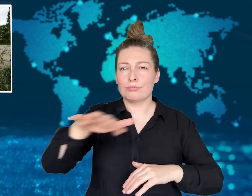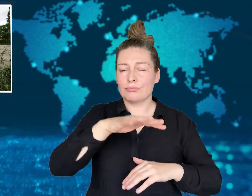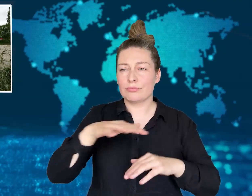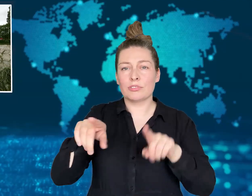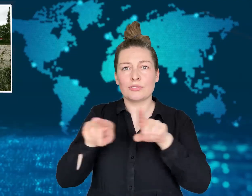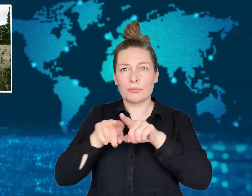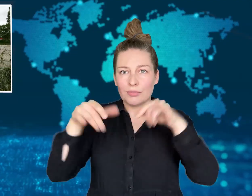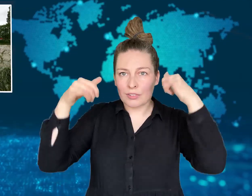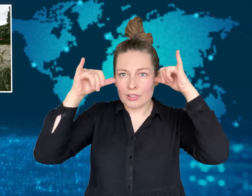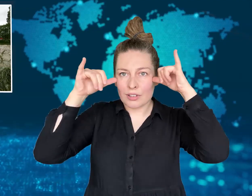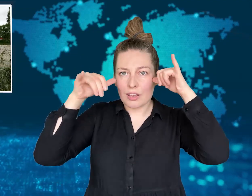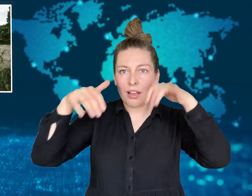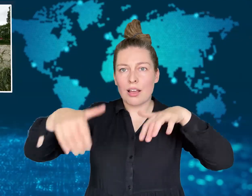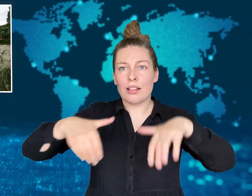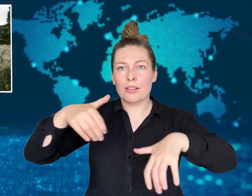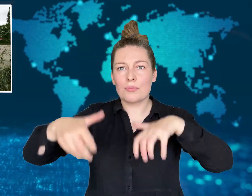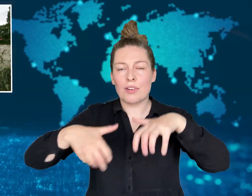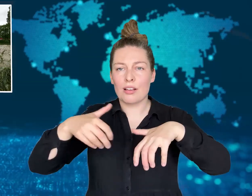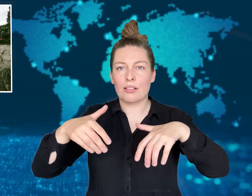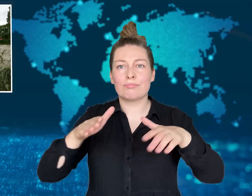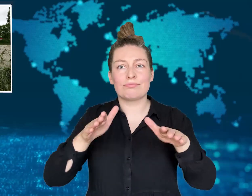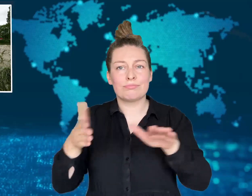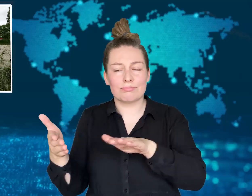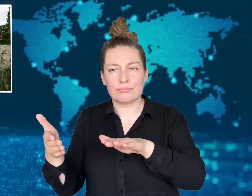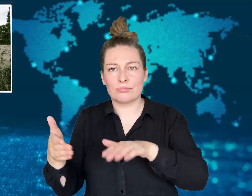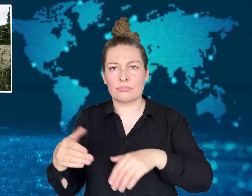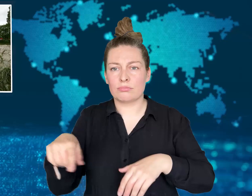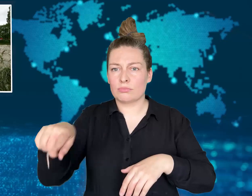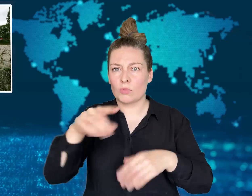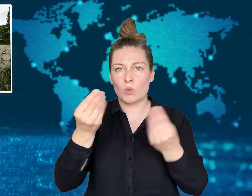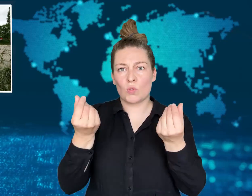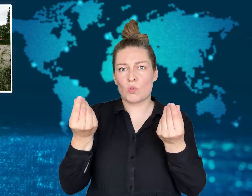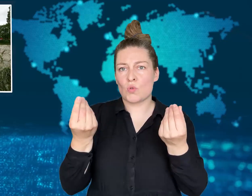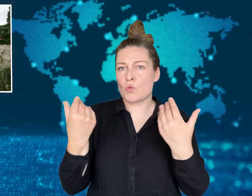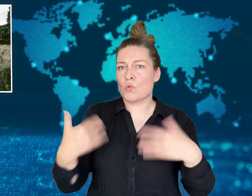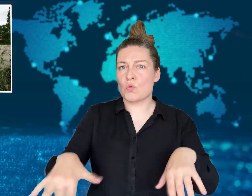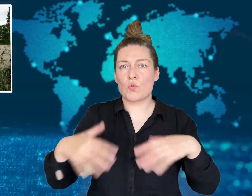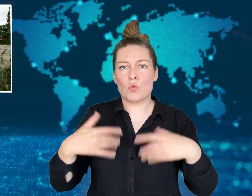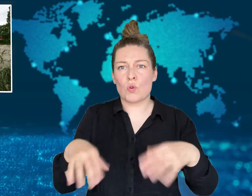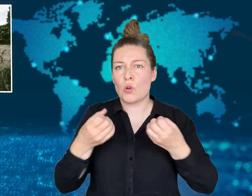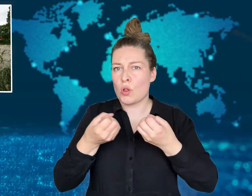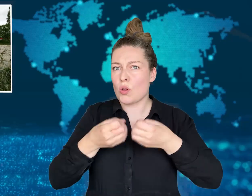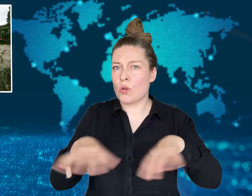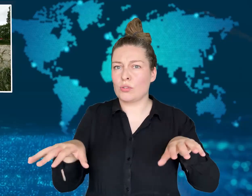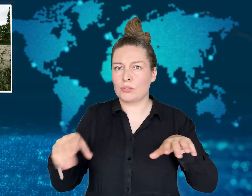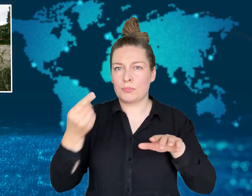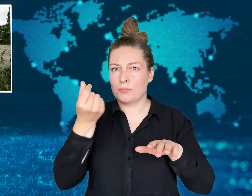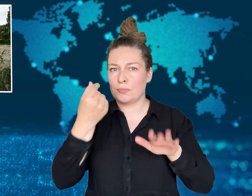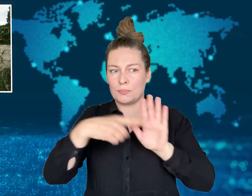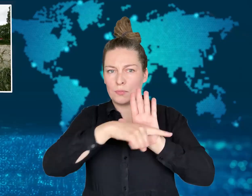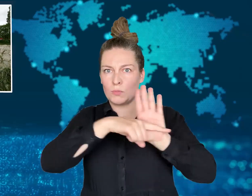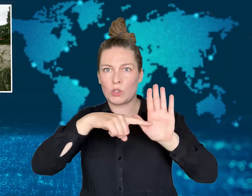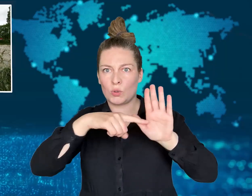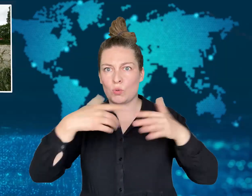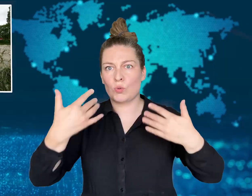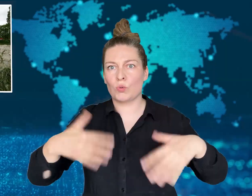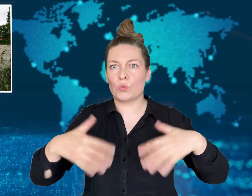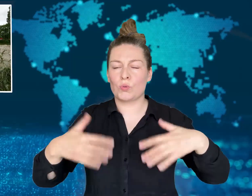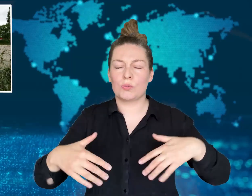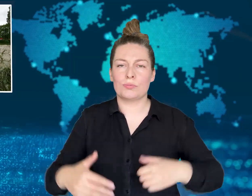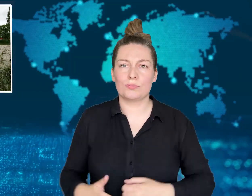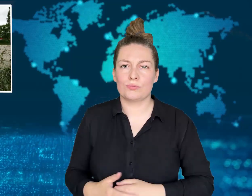This will cause great loss to those farms and to the country's agriculture sector.